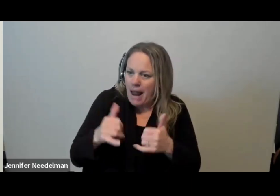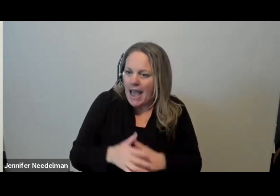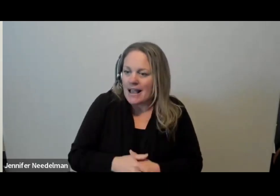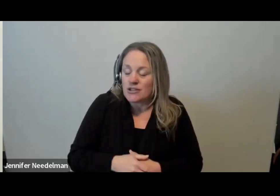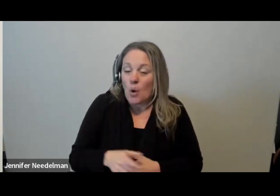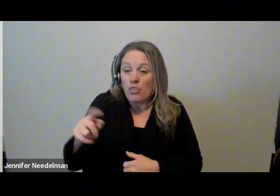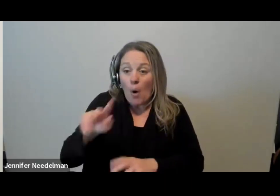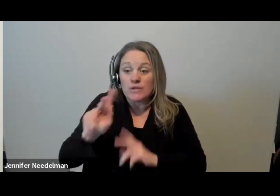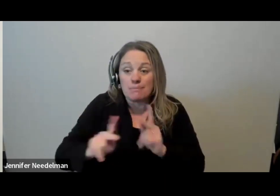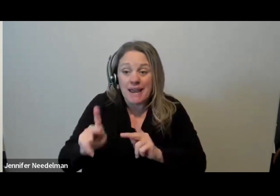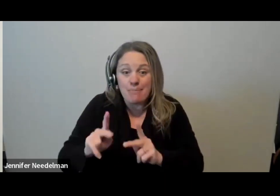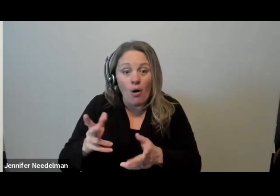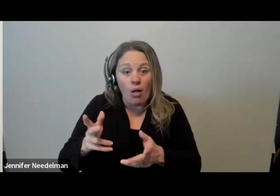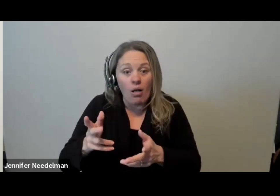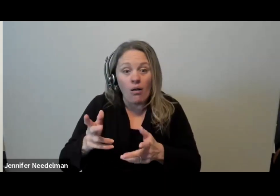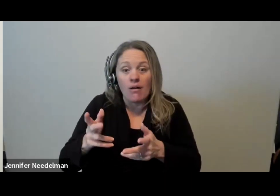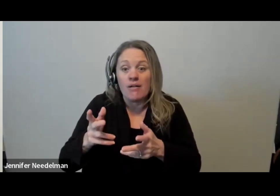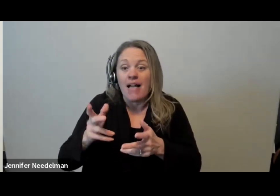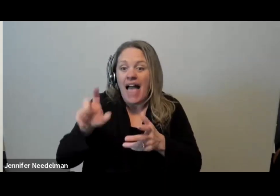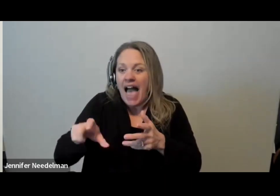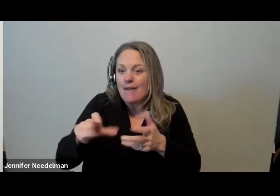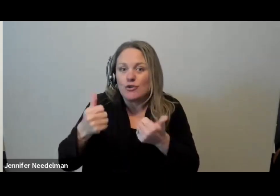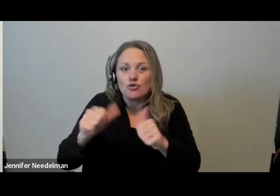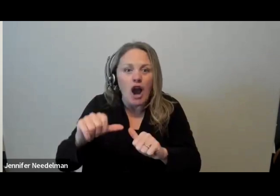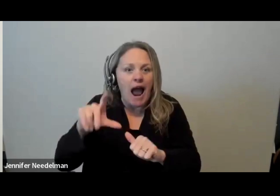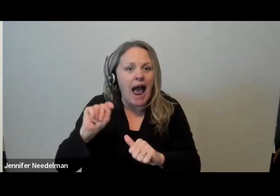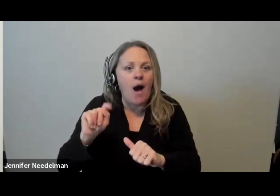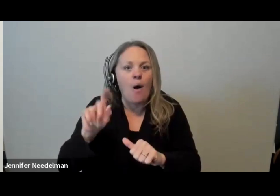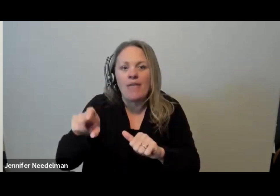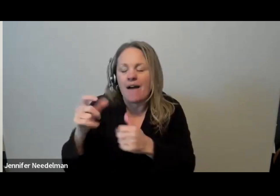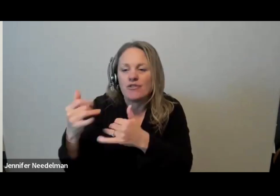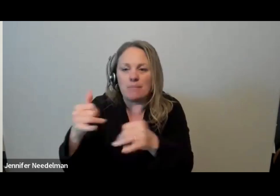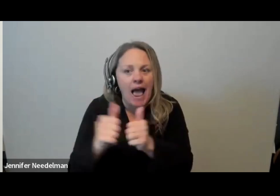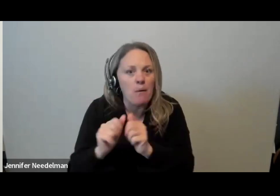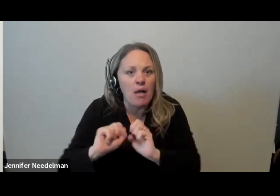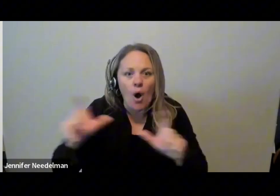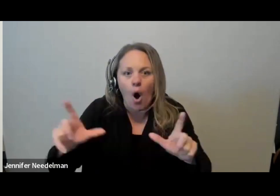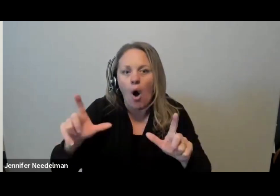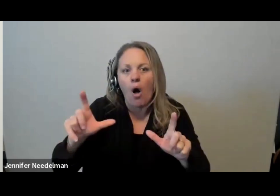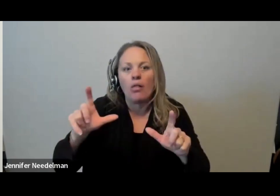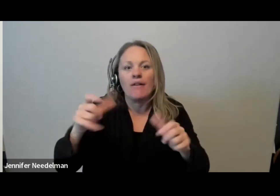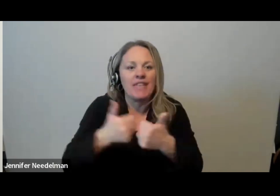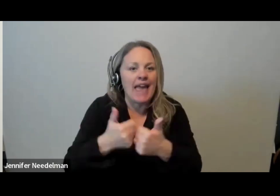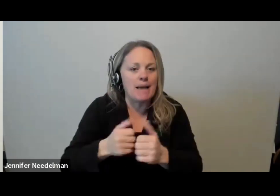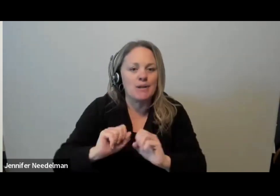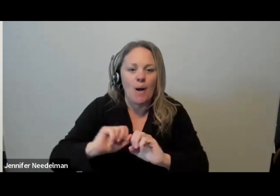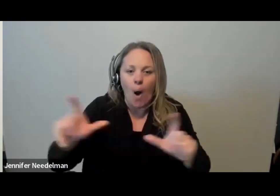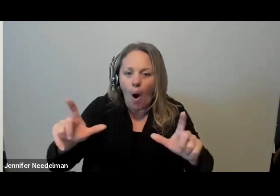because they have to play on all the consoles, they have to play with all the controllers and they have to play all of the games.